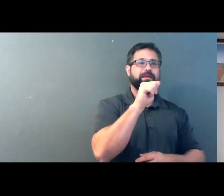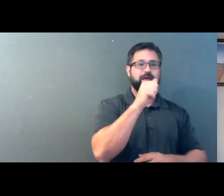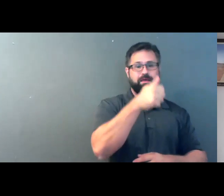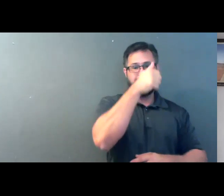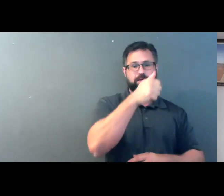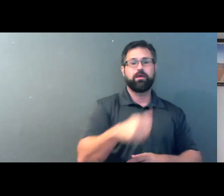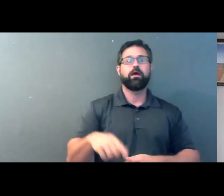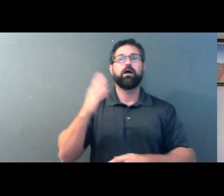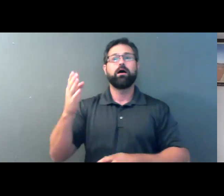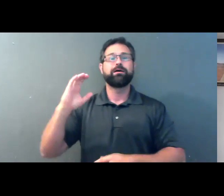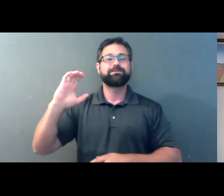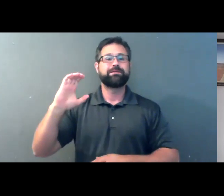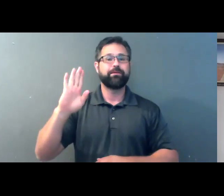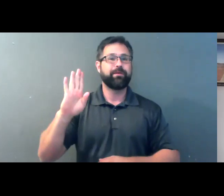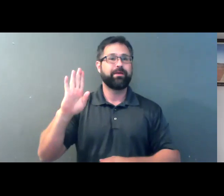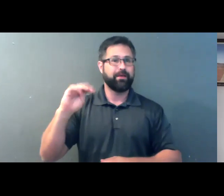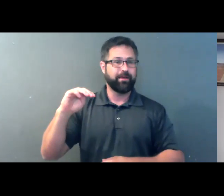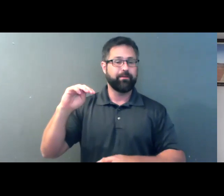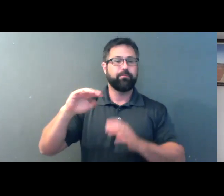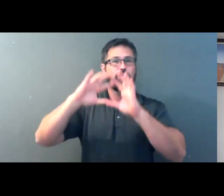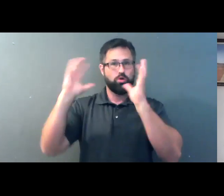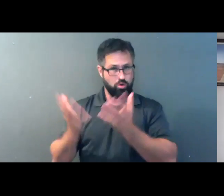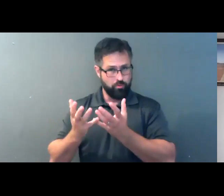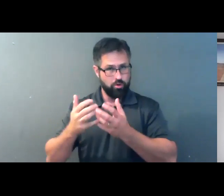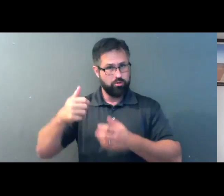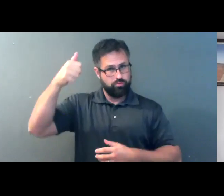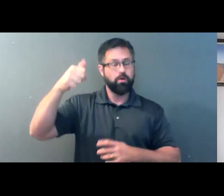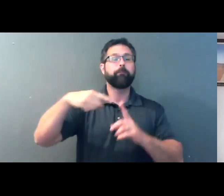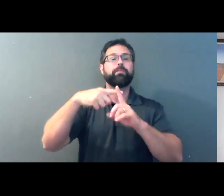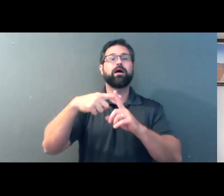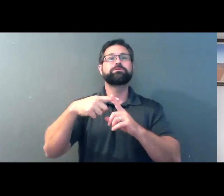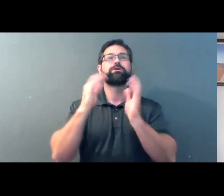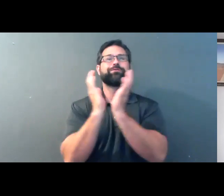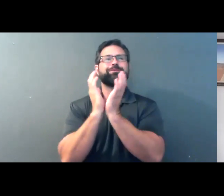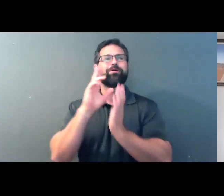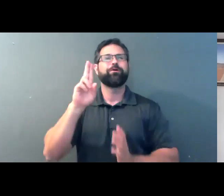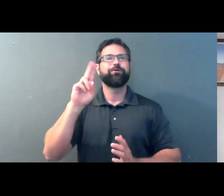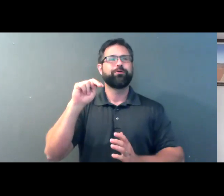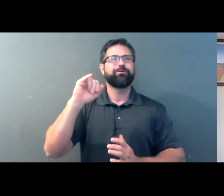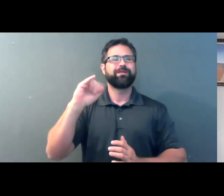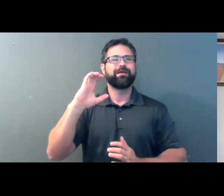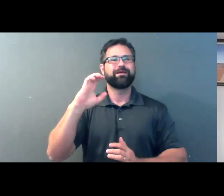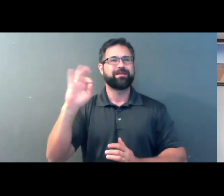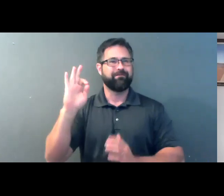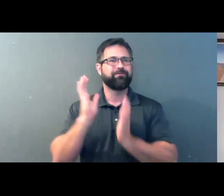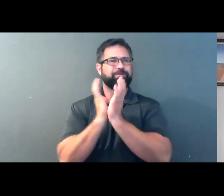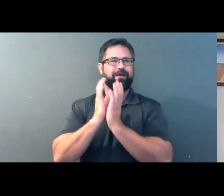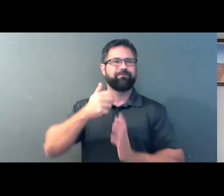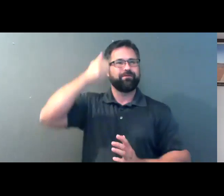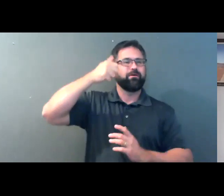global and also by unicef so we've been working since about december january december last year